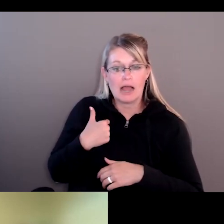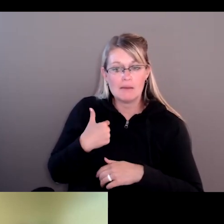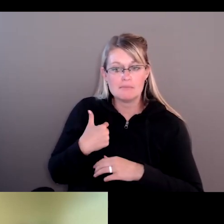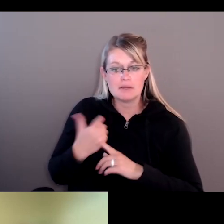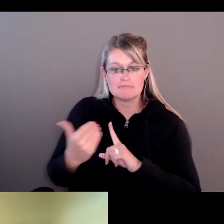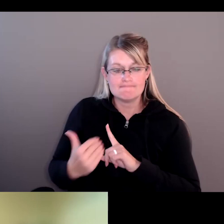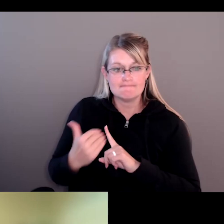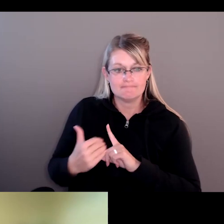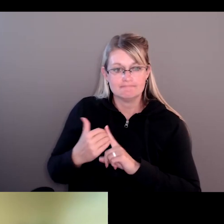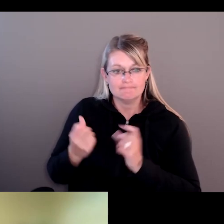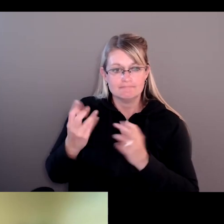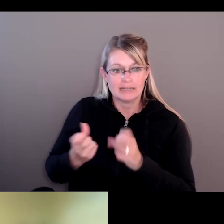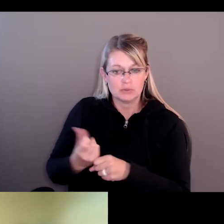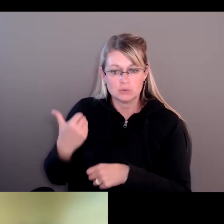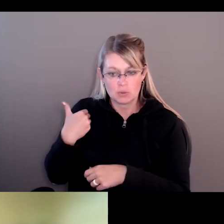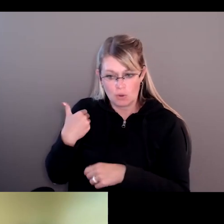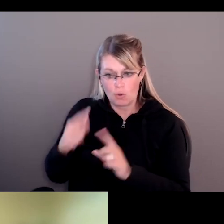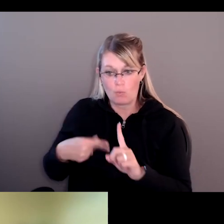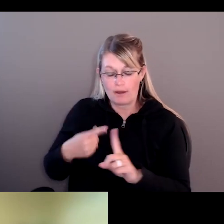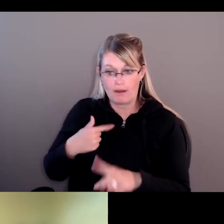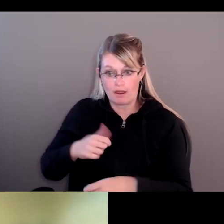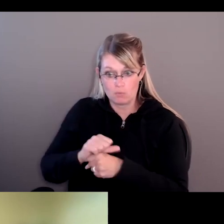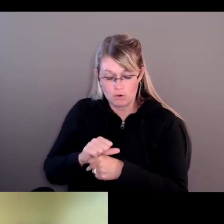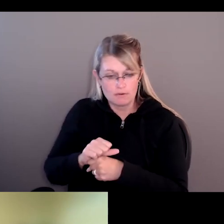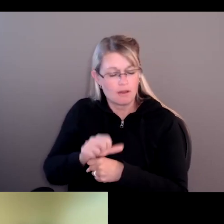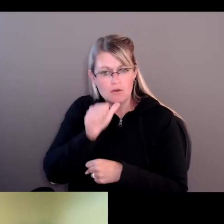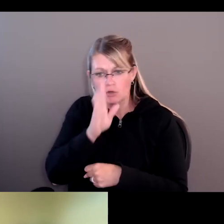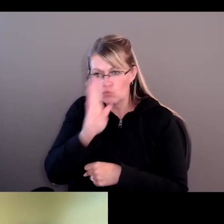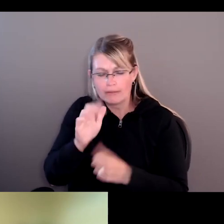and years ago when I was working, I was not working directly in Webex accessibility,